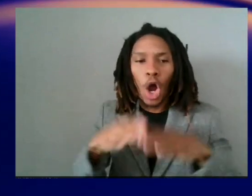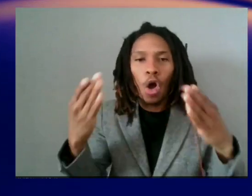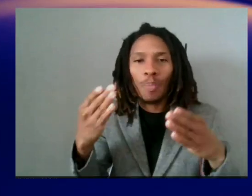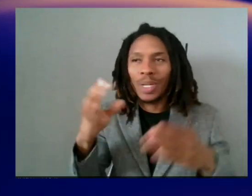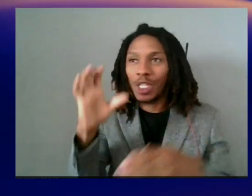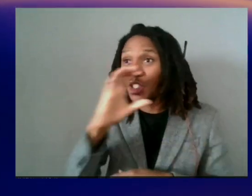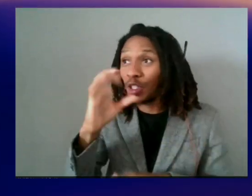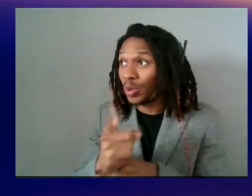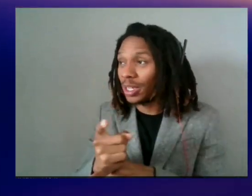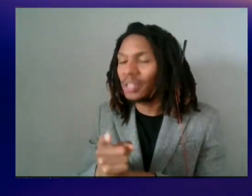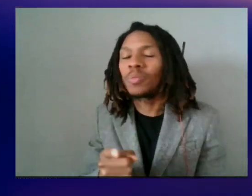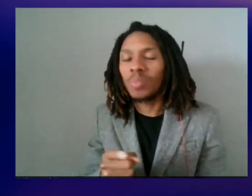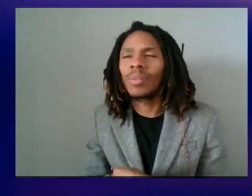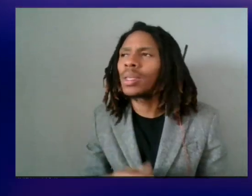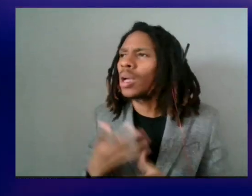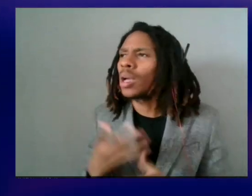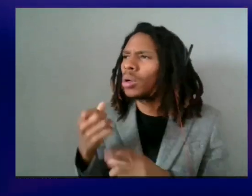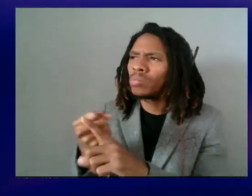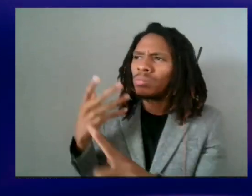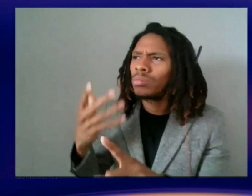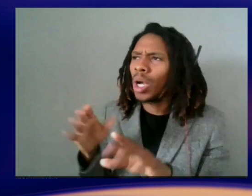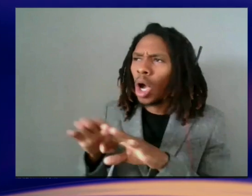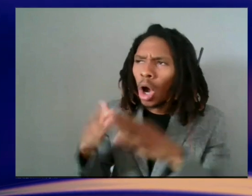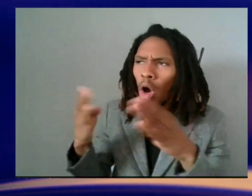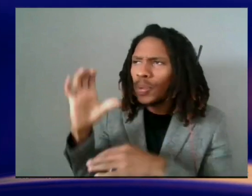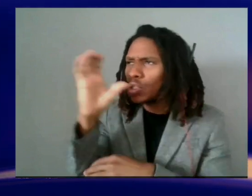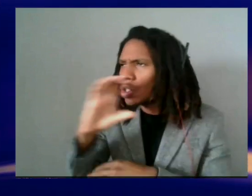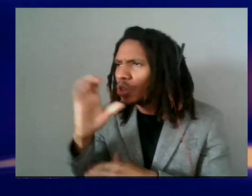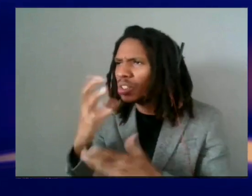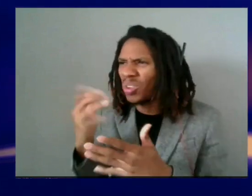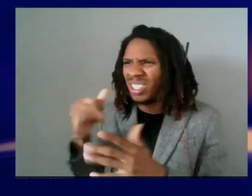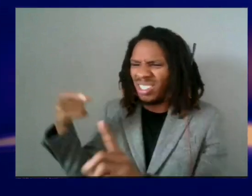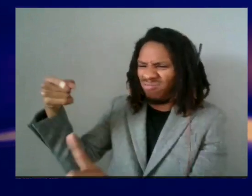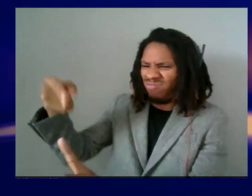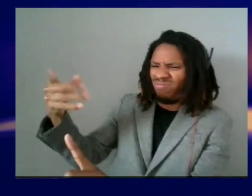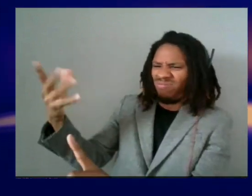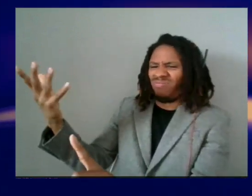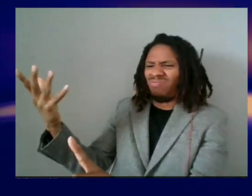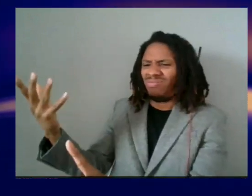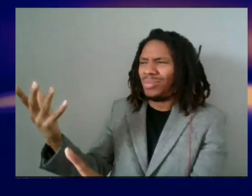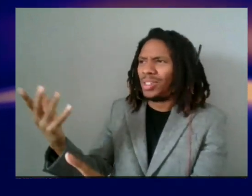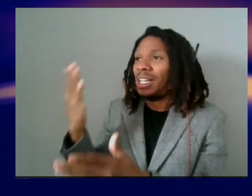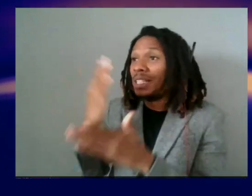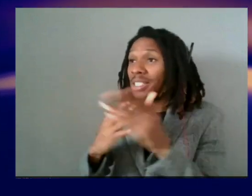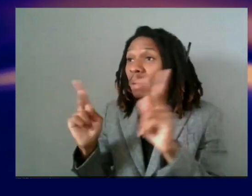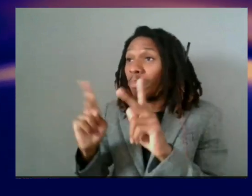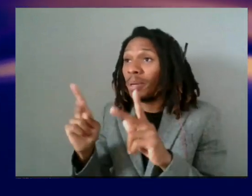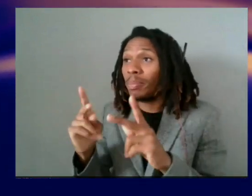So tell us a little bit about OpenSearch and like, what is it? And some people might even know about OpenSearch